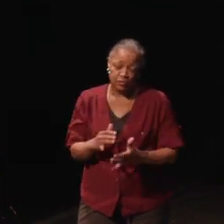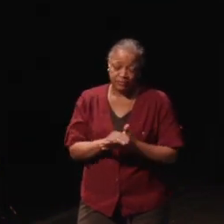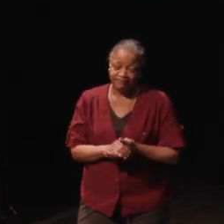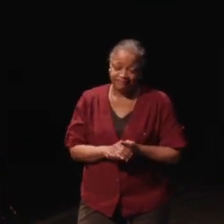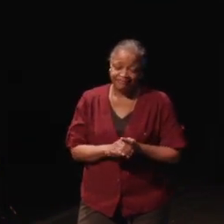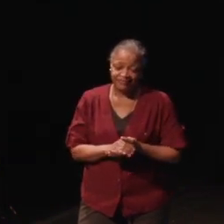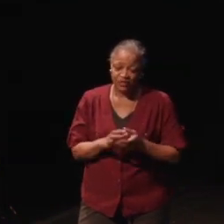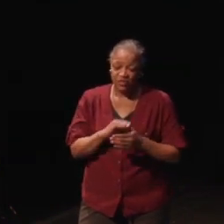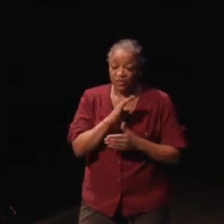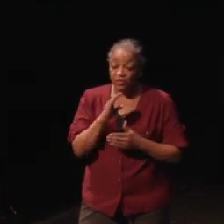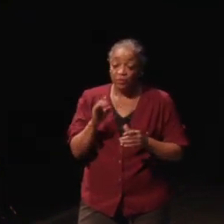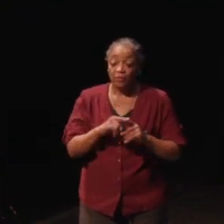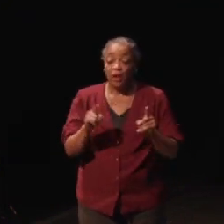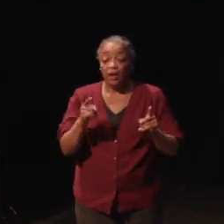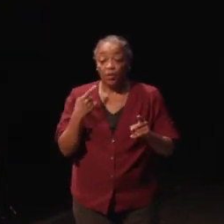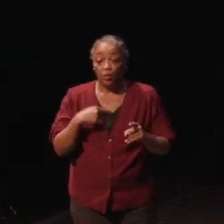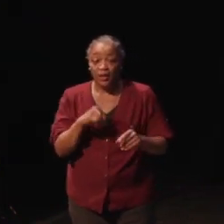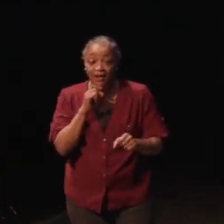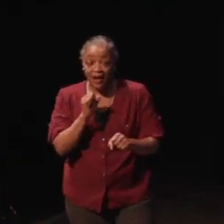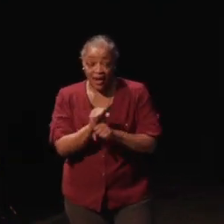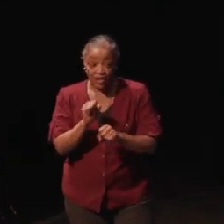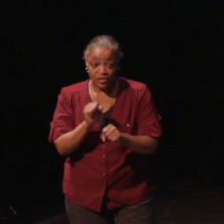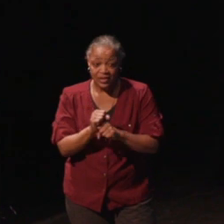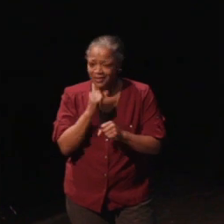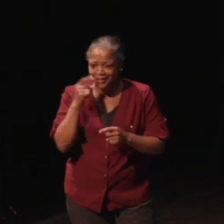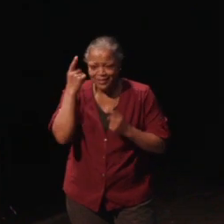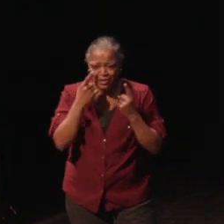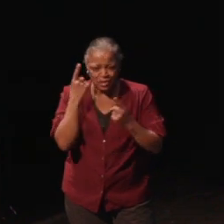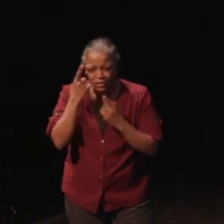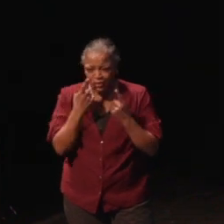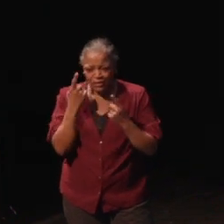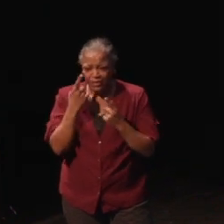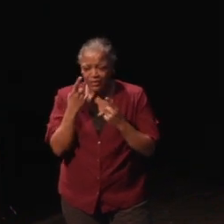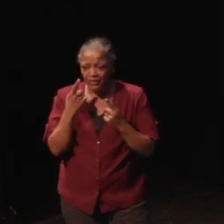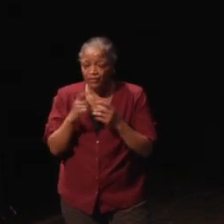You nevertheless, we actually didn't consider this, for grafting kingdom,